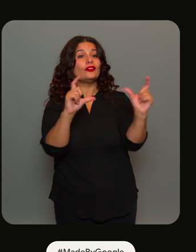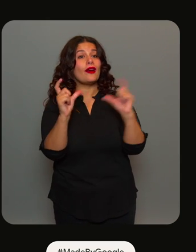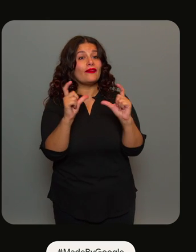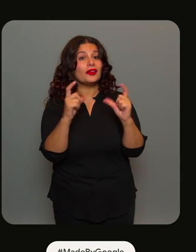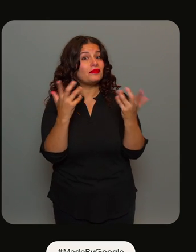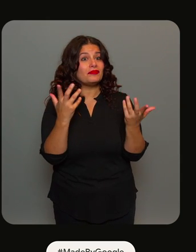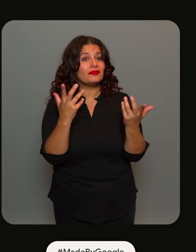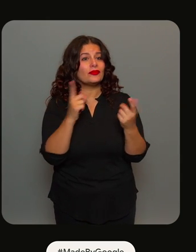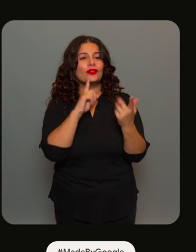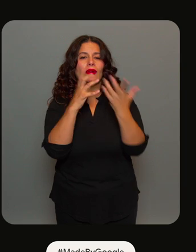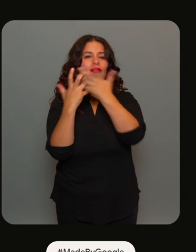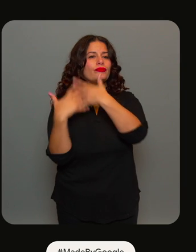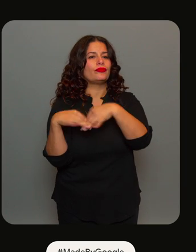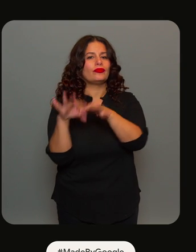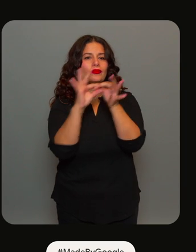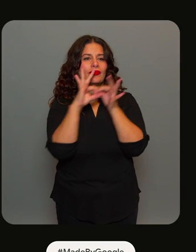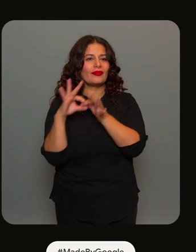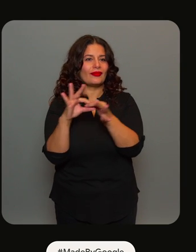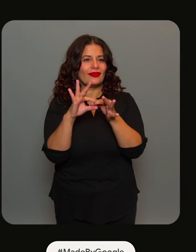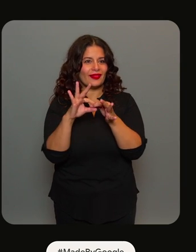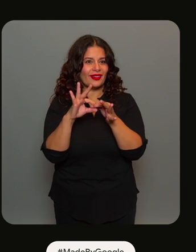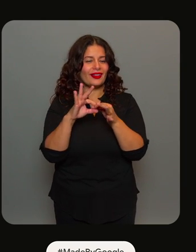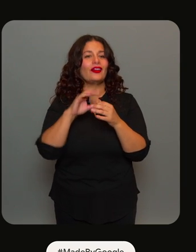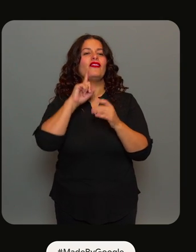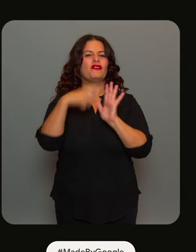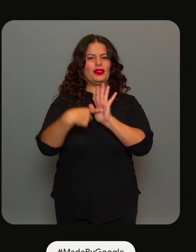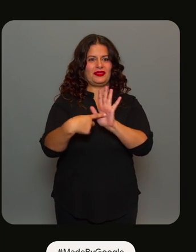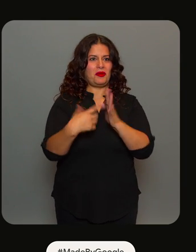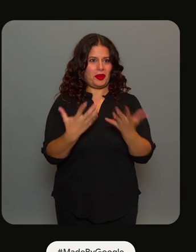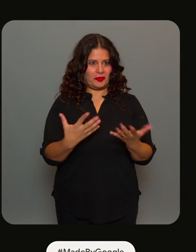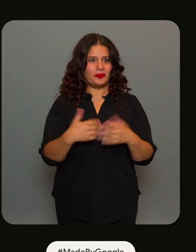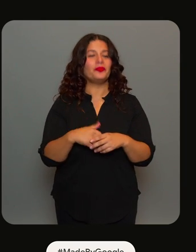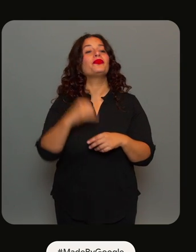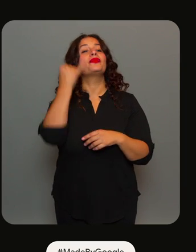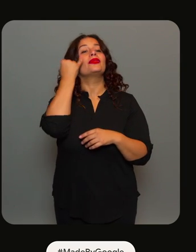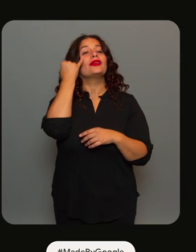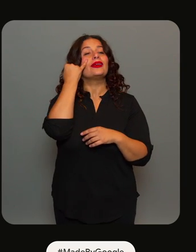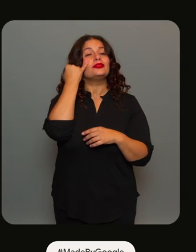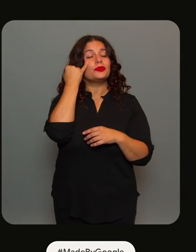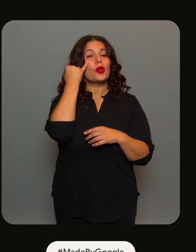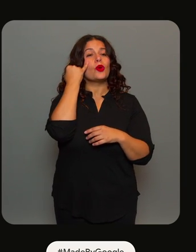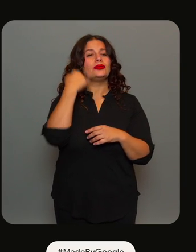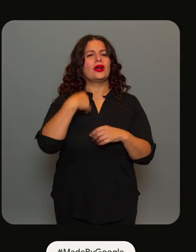What if it was easier to take, edit and share a fun photo